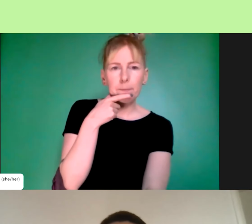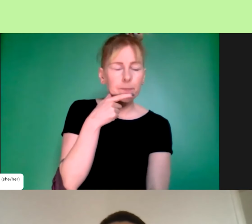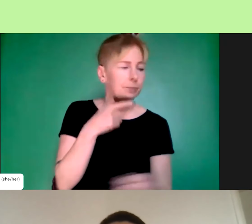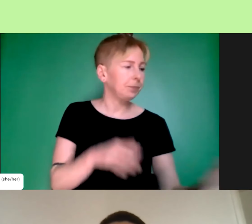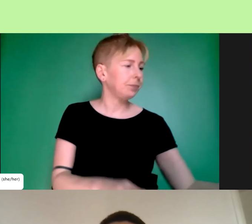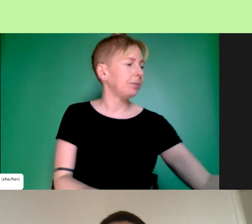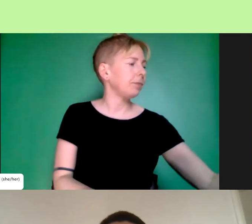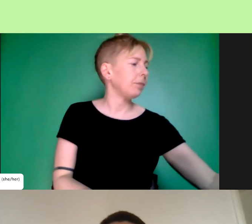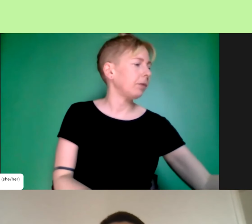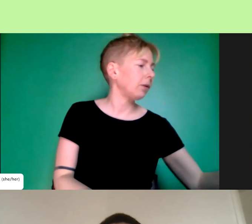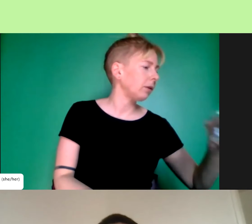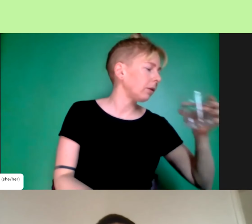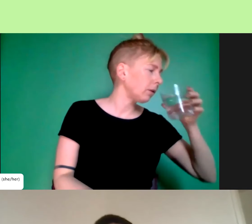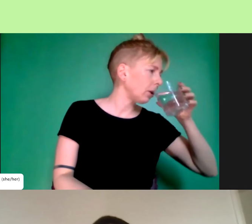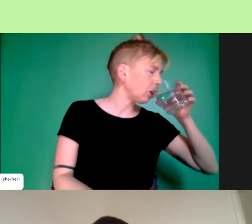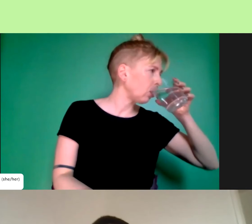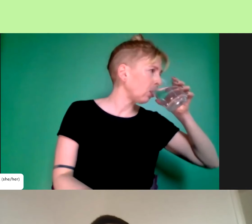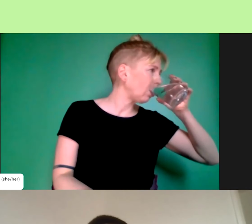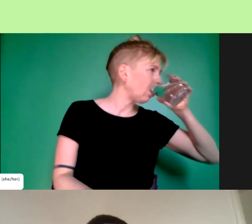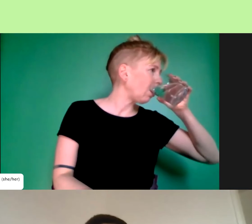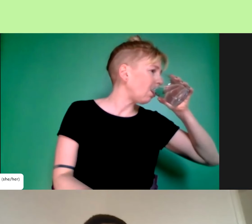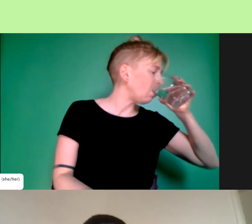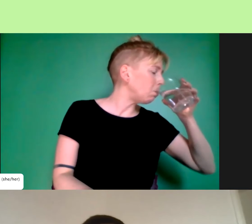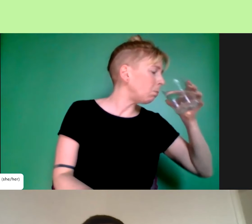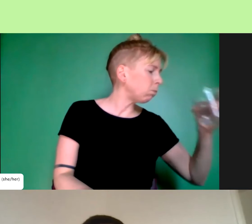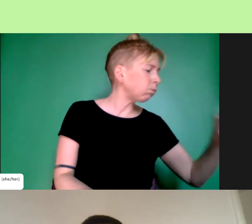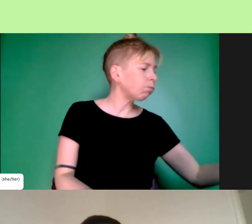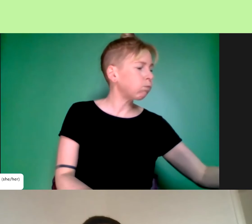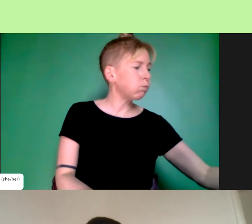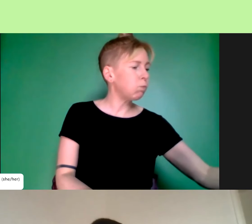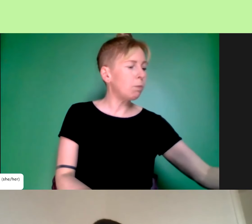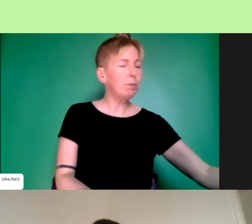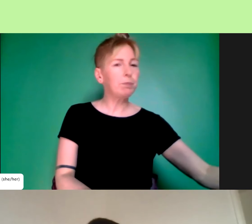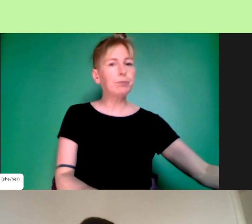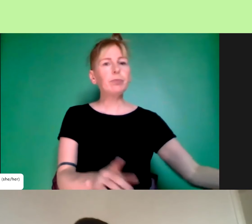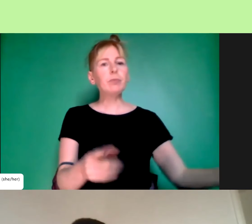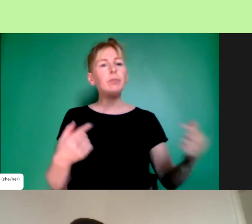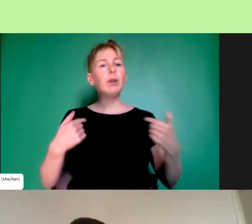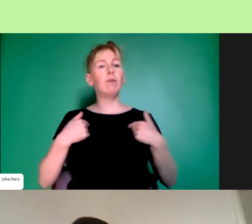For me, like institutions, I really let it like, I really agree with this idea, this definition of